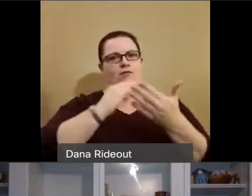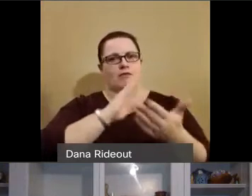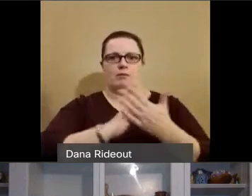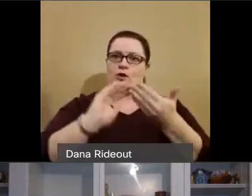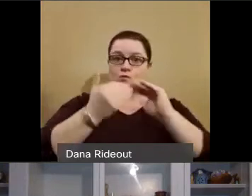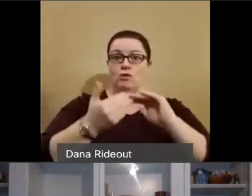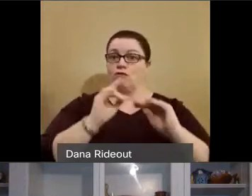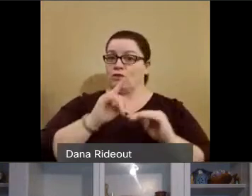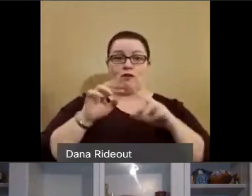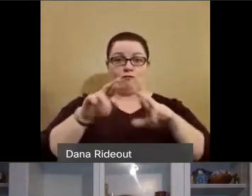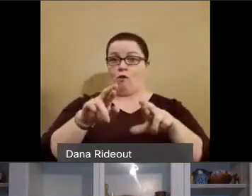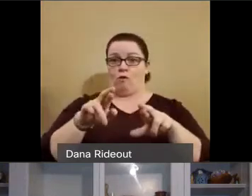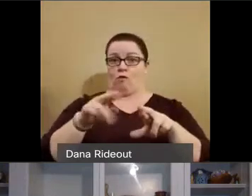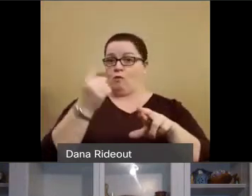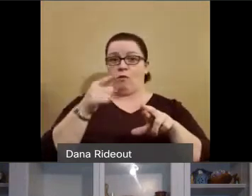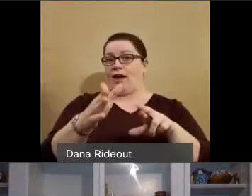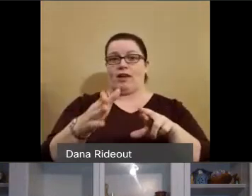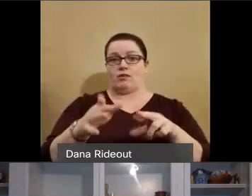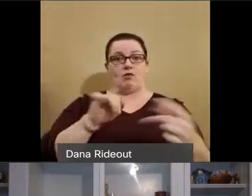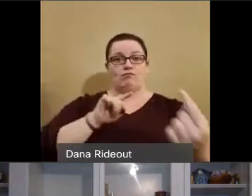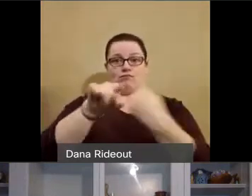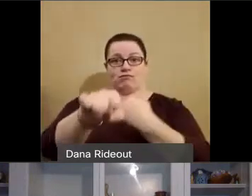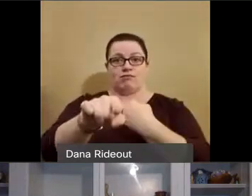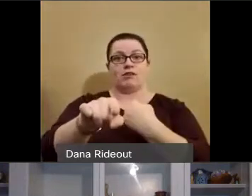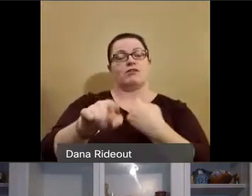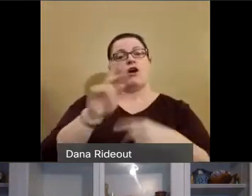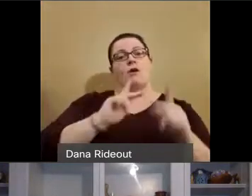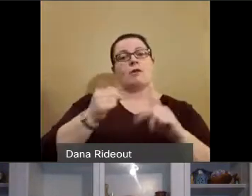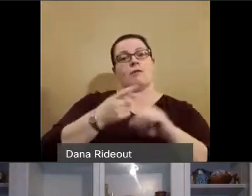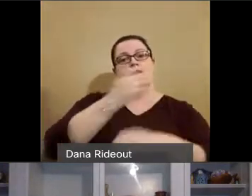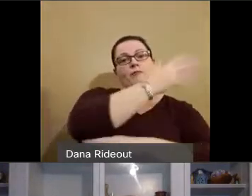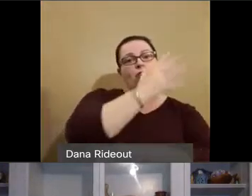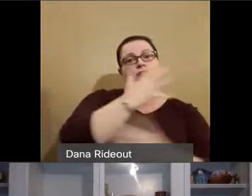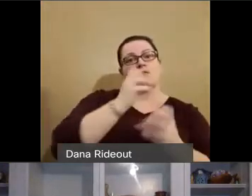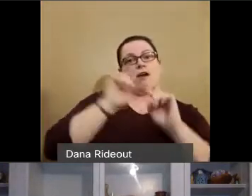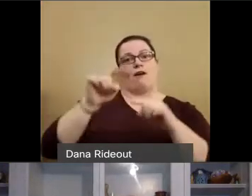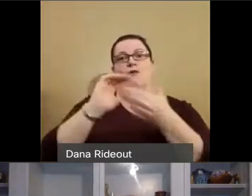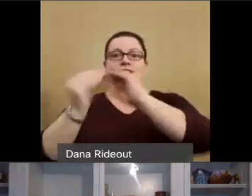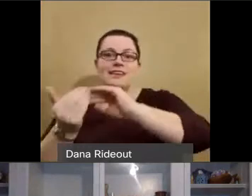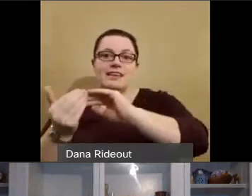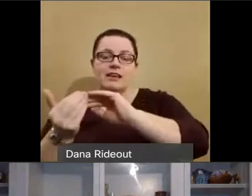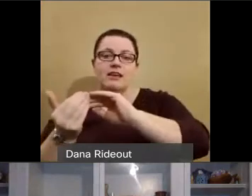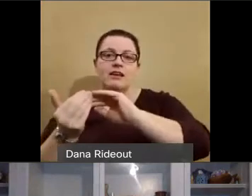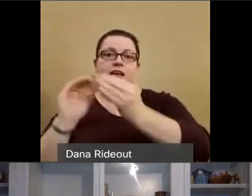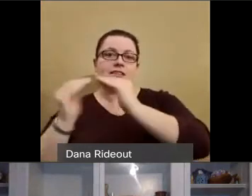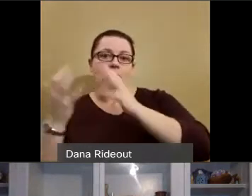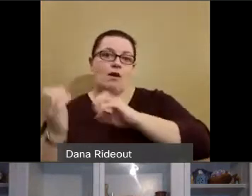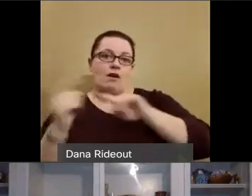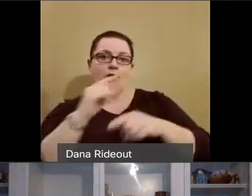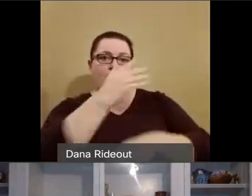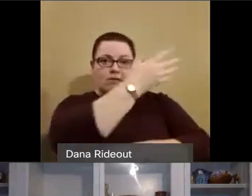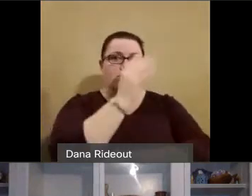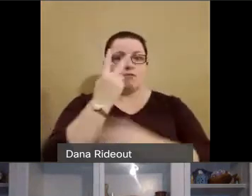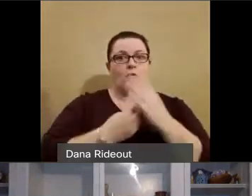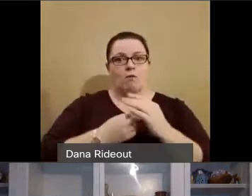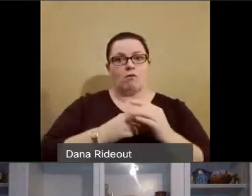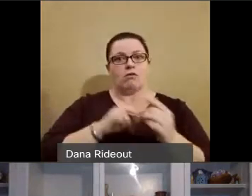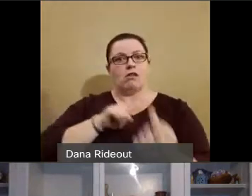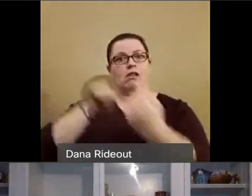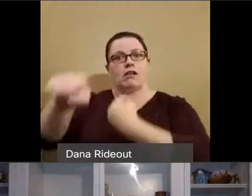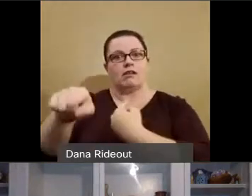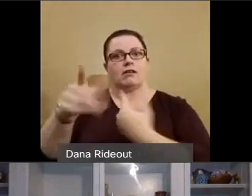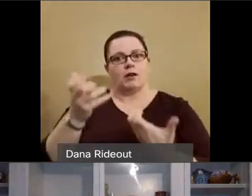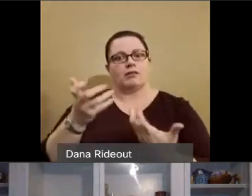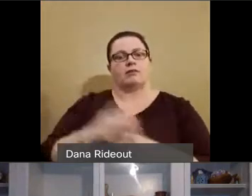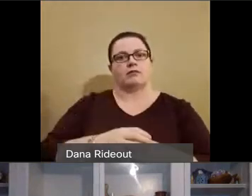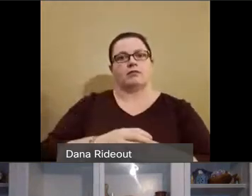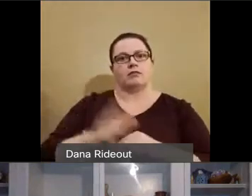It's not just that urban people want to come to rural areas for tourism or leisure, or for any number of reasons rural people need to get to urban centers for a wide variety of reasons.